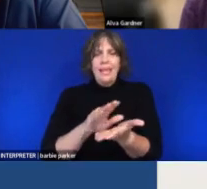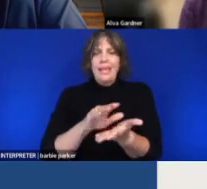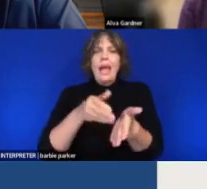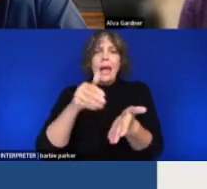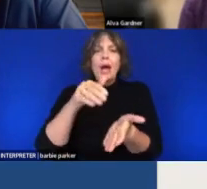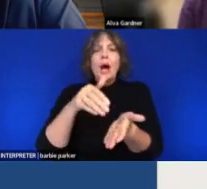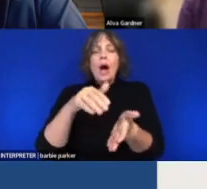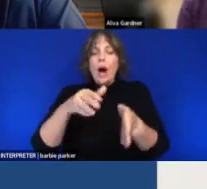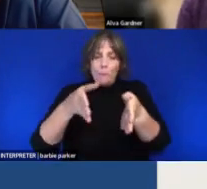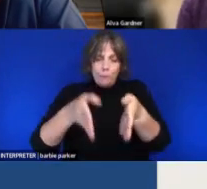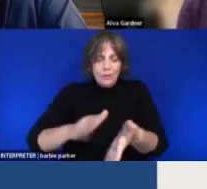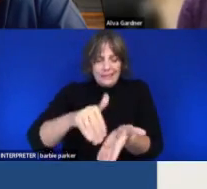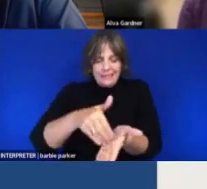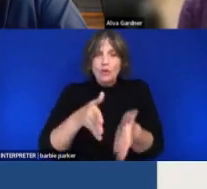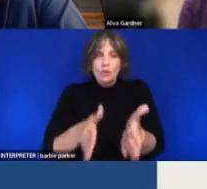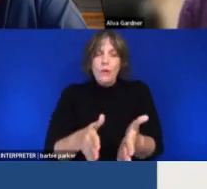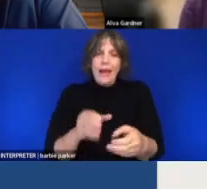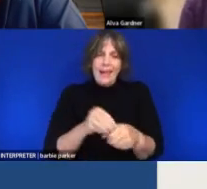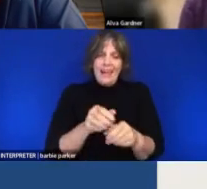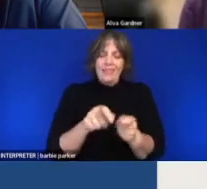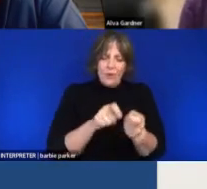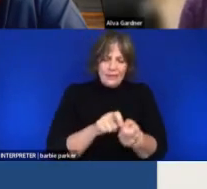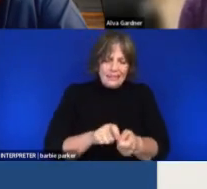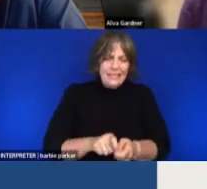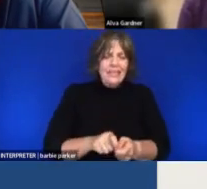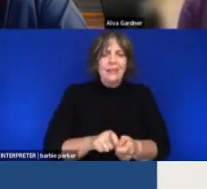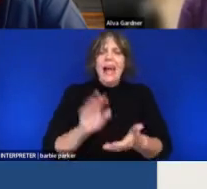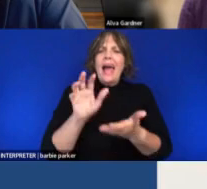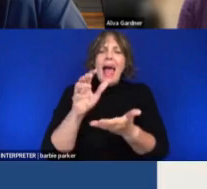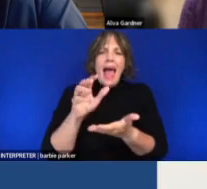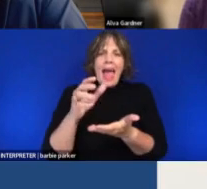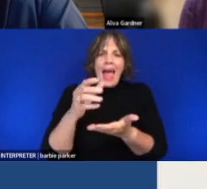detail and capturing those learnings. They can turn into a